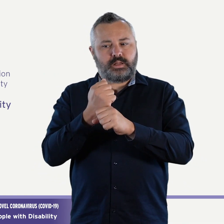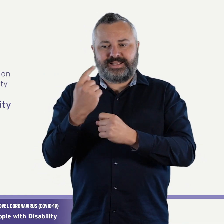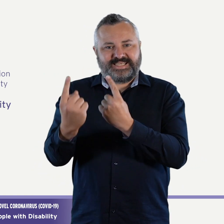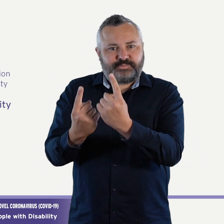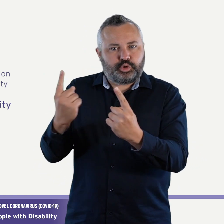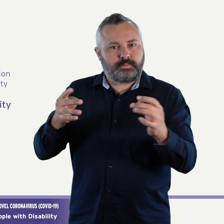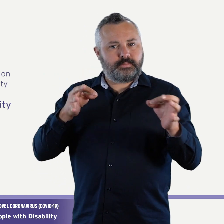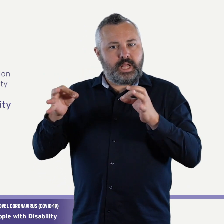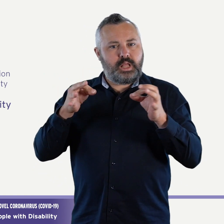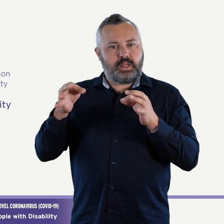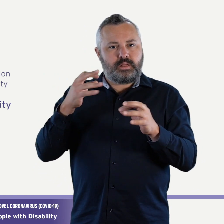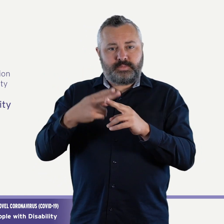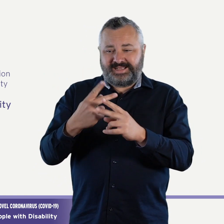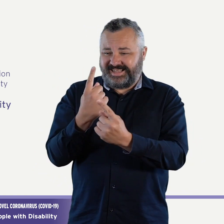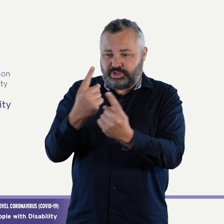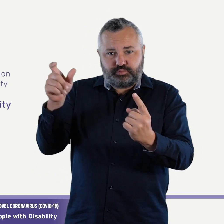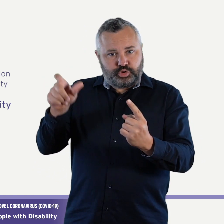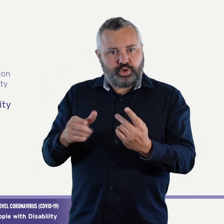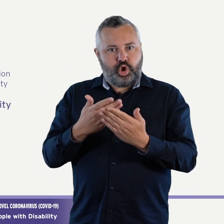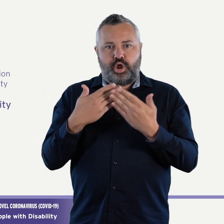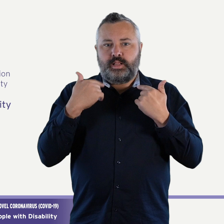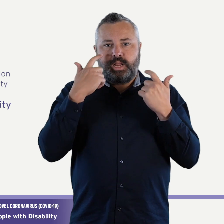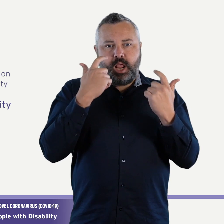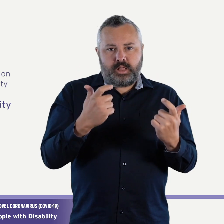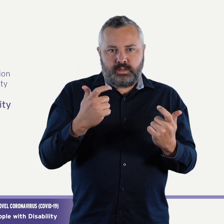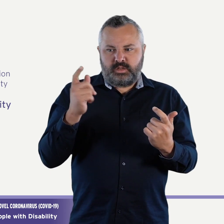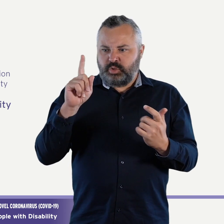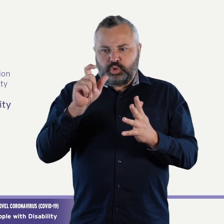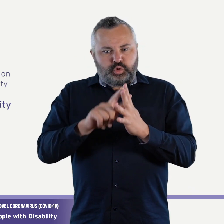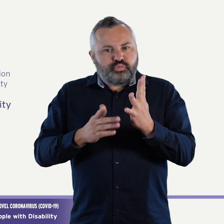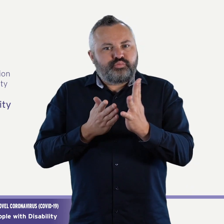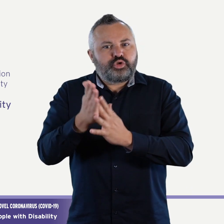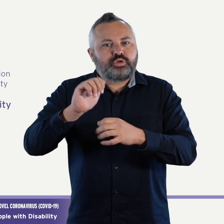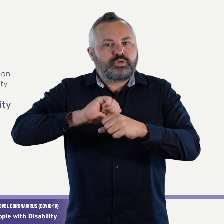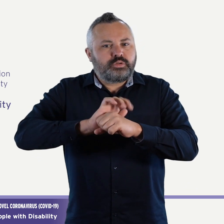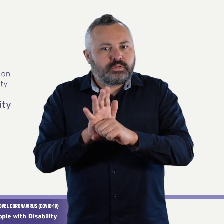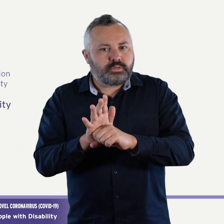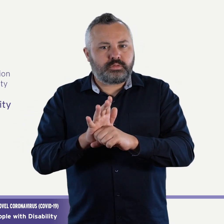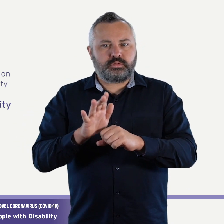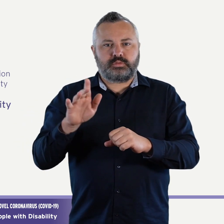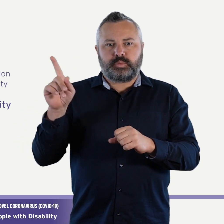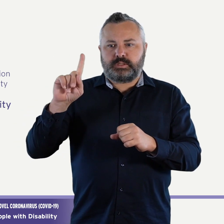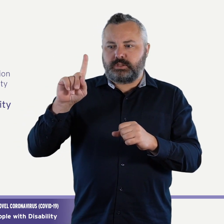Develop specific individual health care plans to reflect the COVID-19 pandemic,